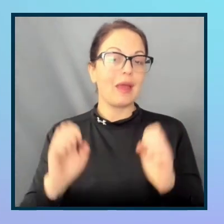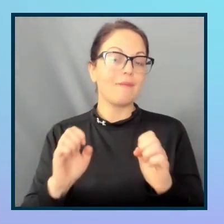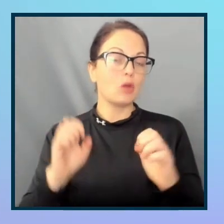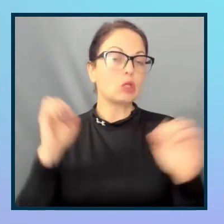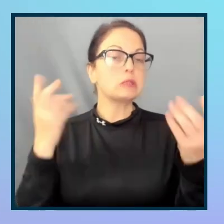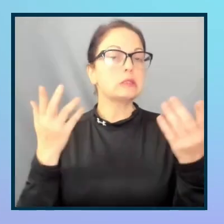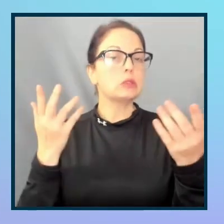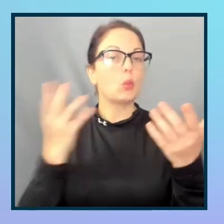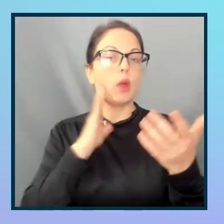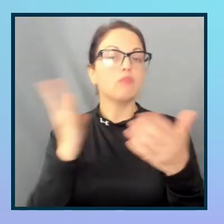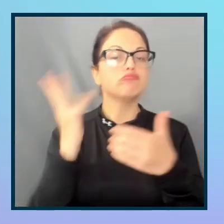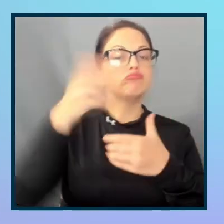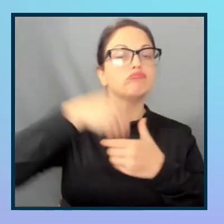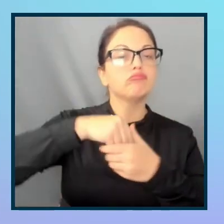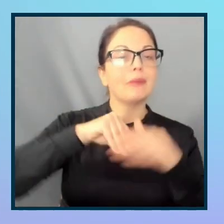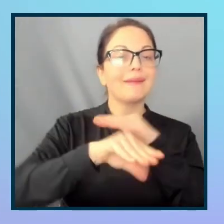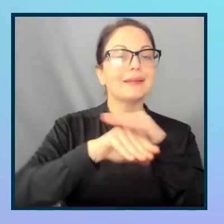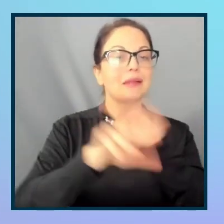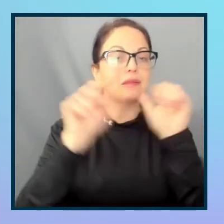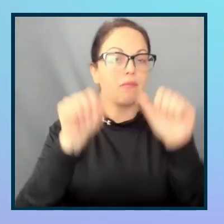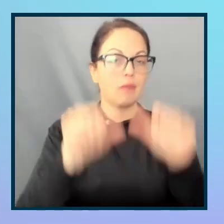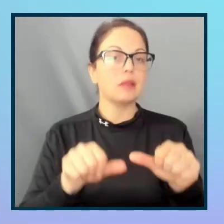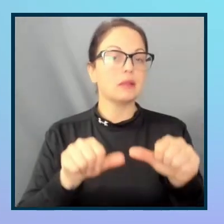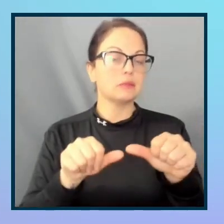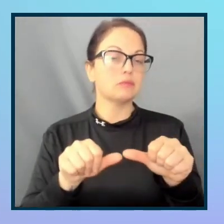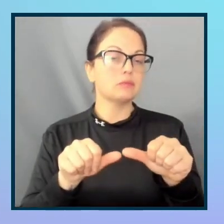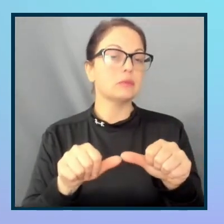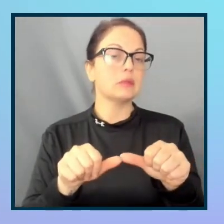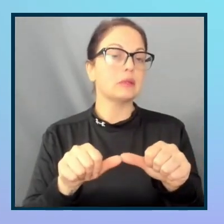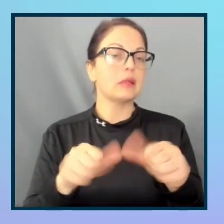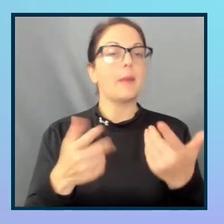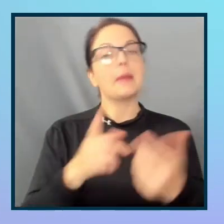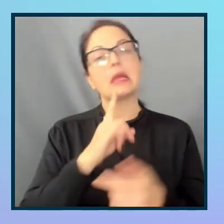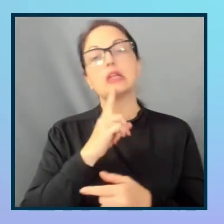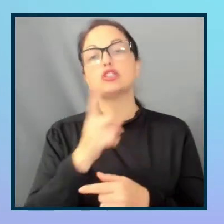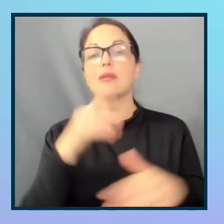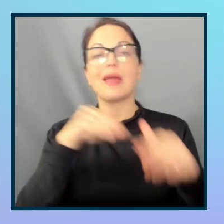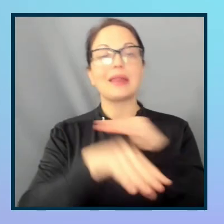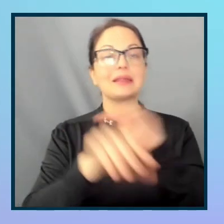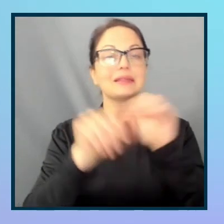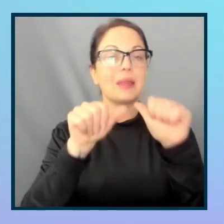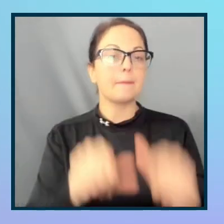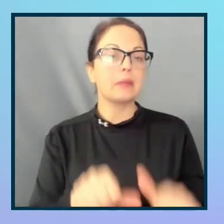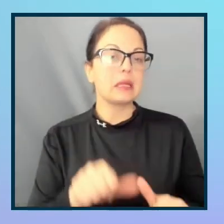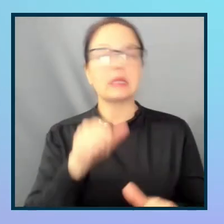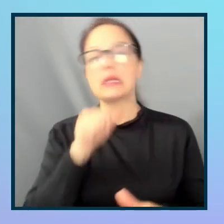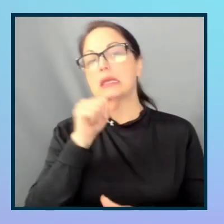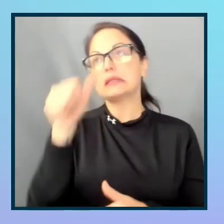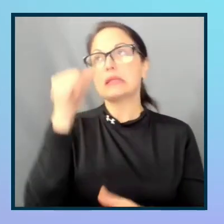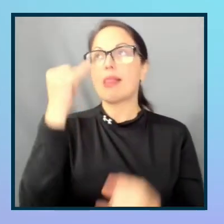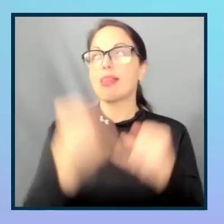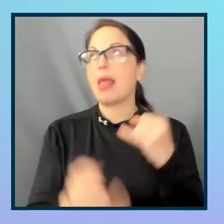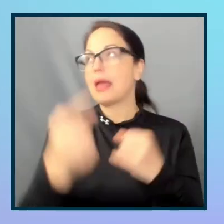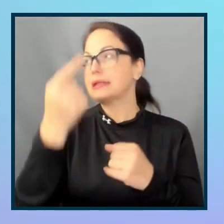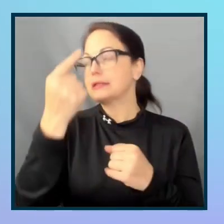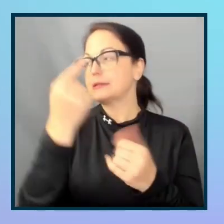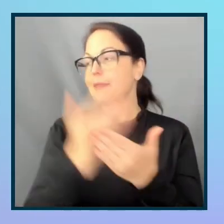into that umbrella and making sure that accessibility isn't something thought of as on the side,